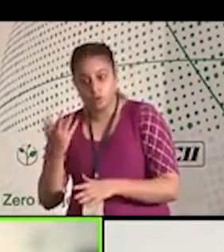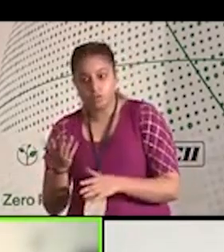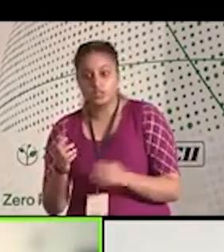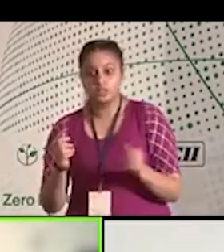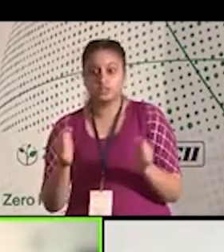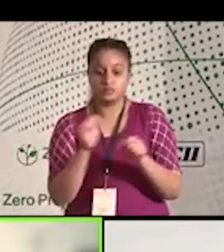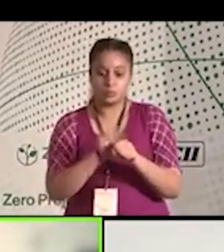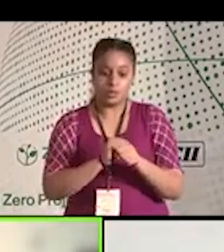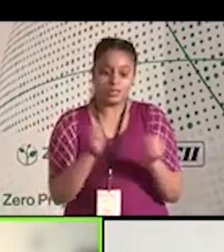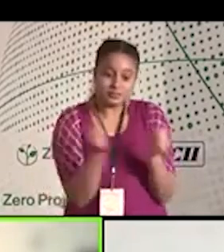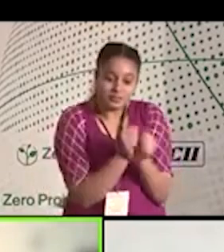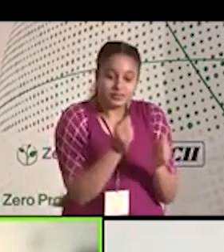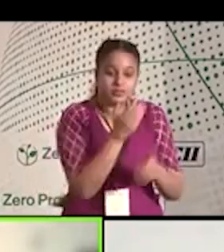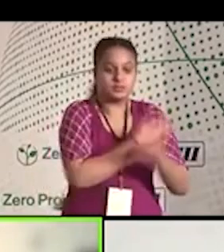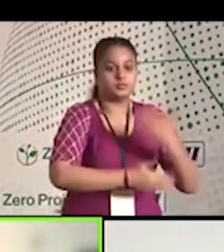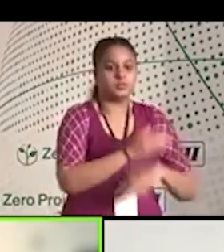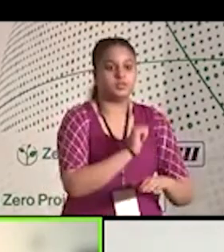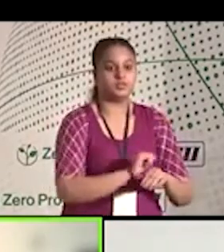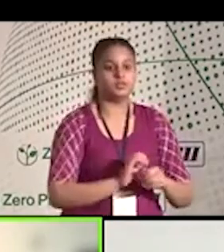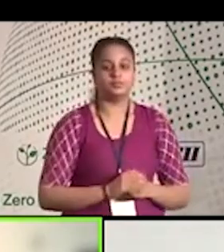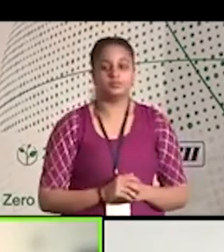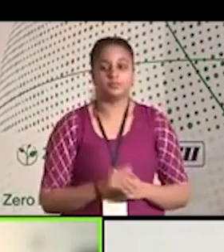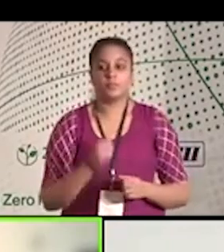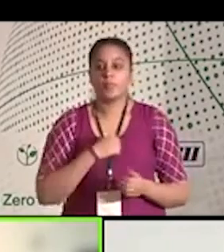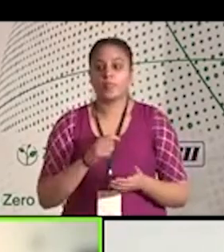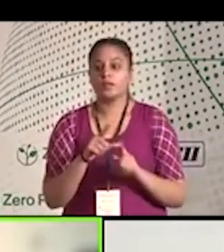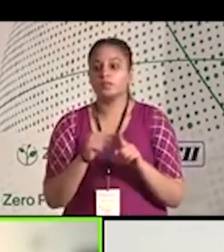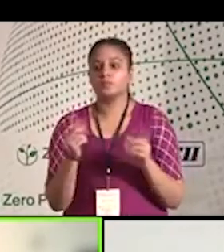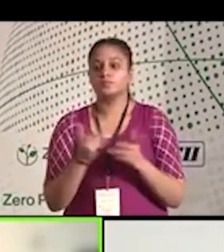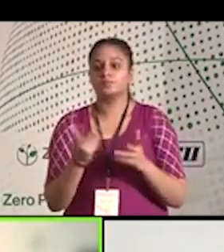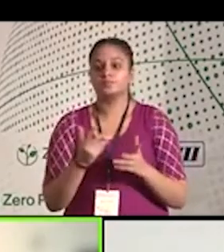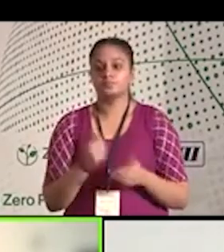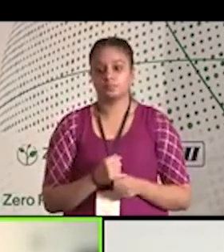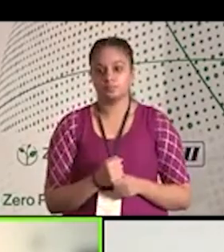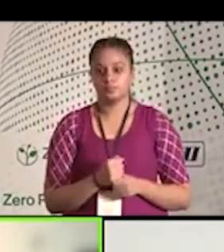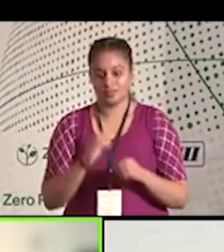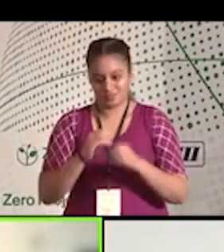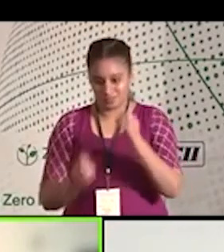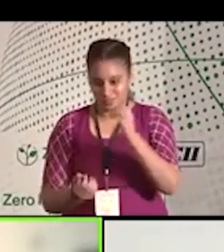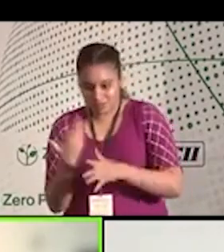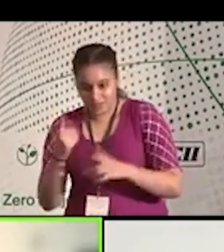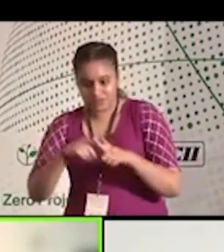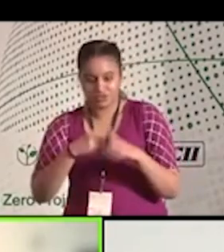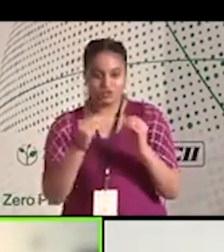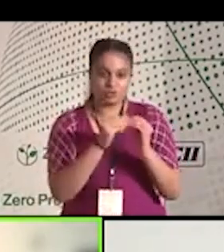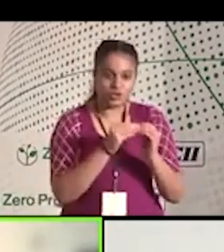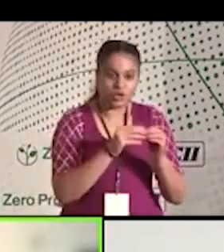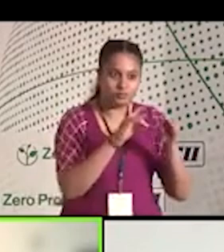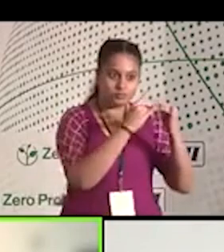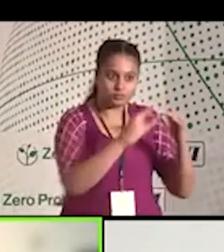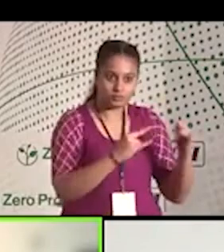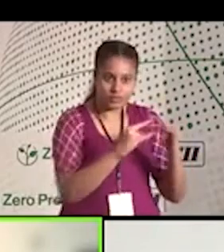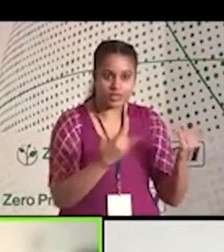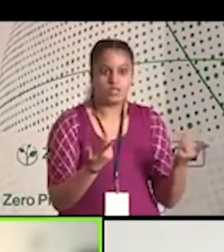So with their help, what we do, we actually organize job fairs, we organize various other innovative approaches.